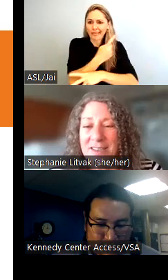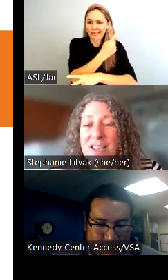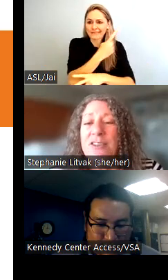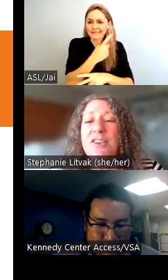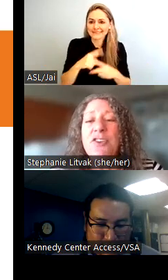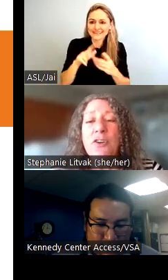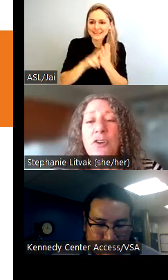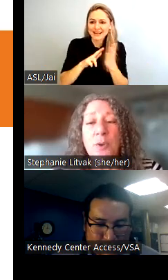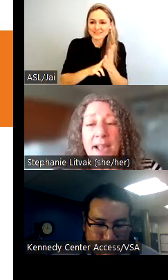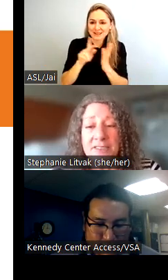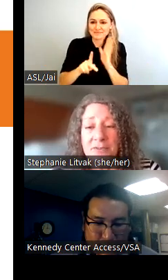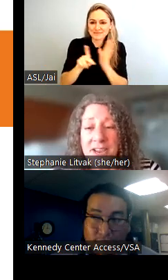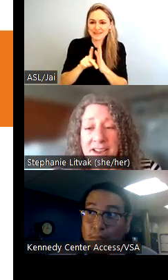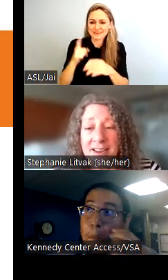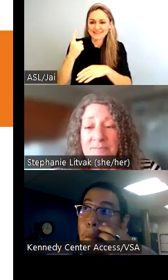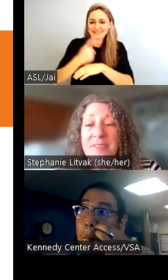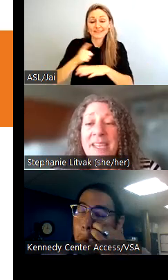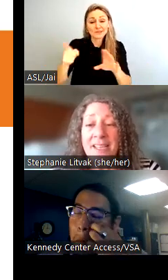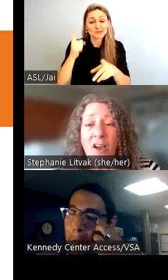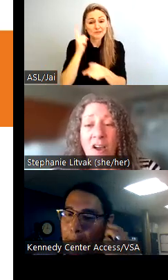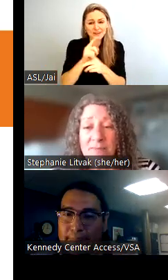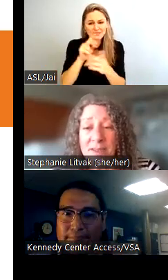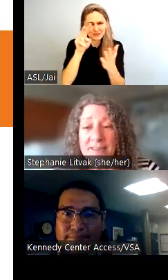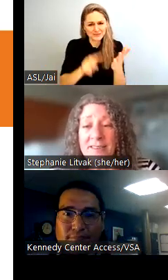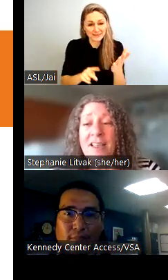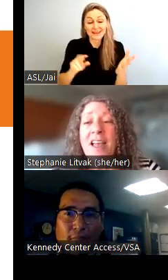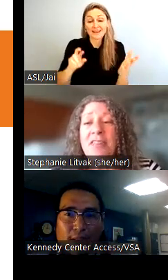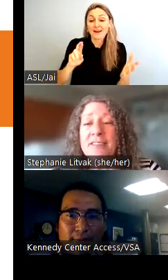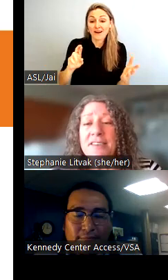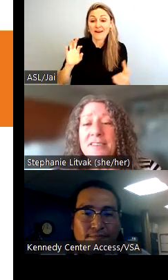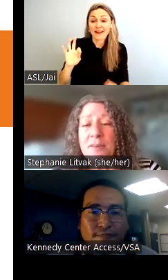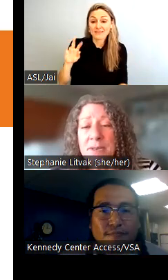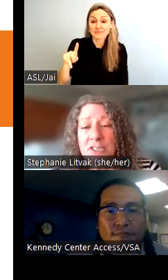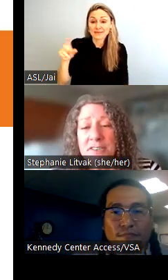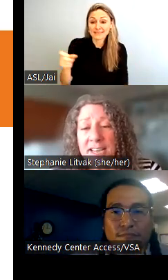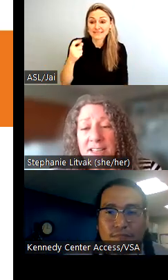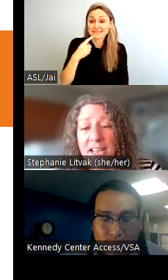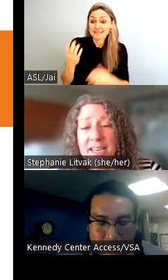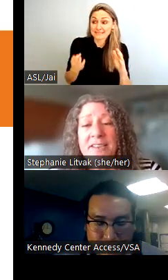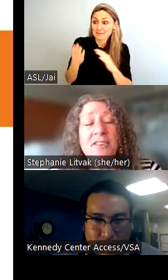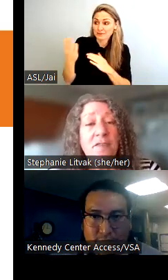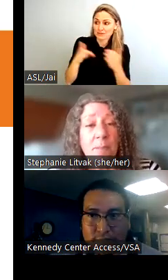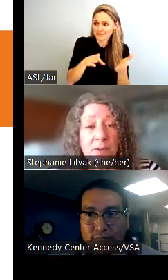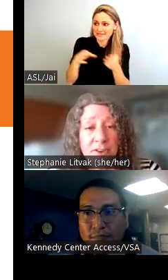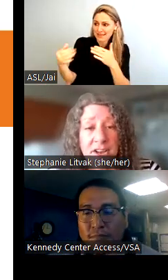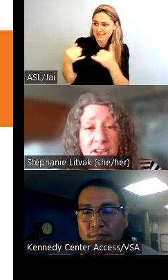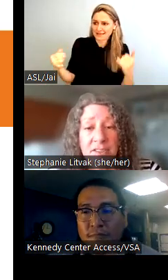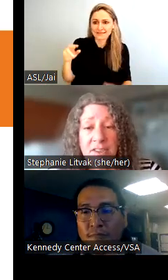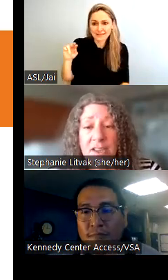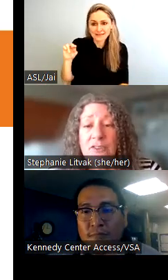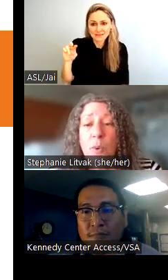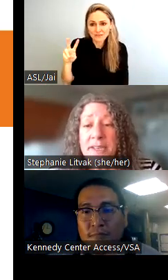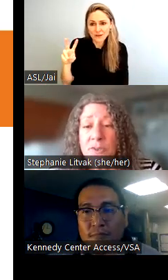So, you are correct in reading in the RFPs that the submission deadline is November 30th,